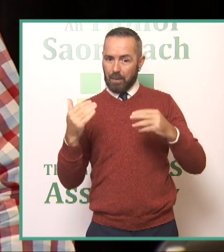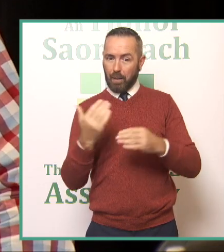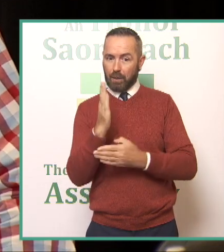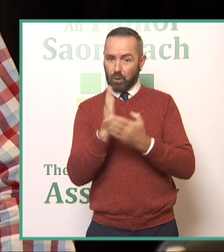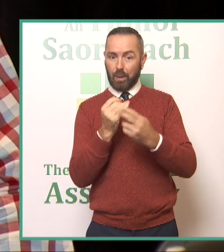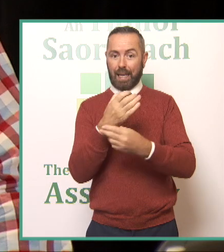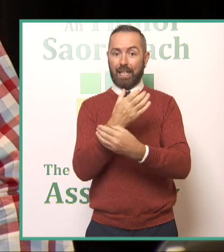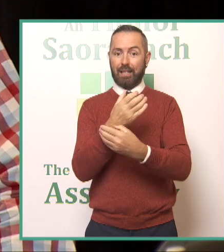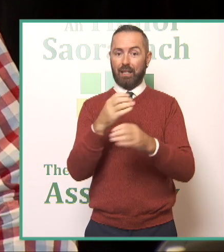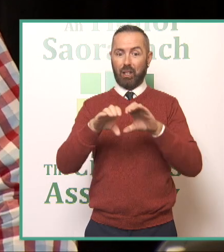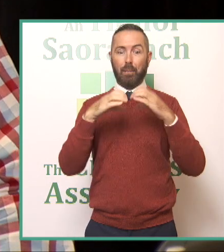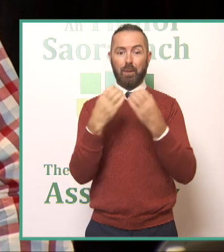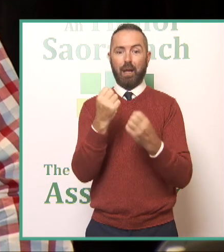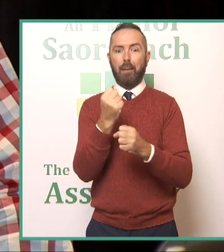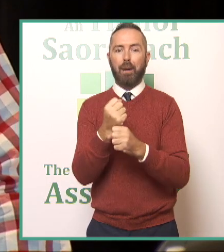approximately 3,000 years ago.